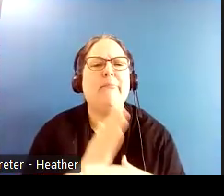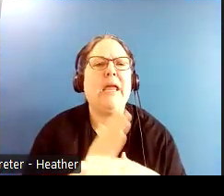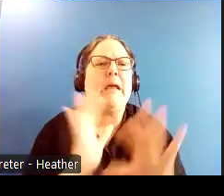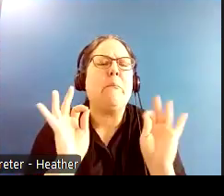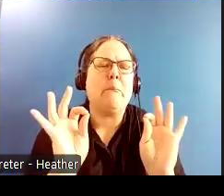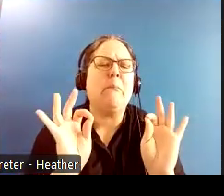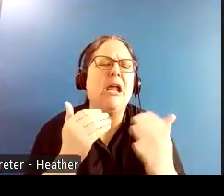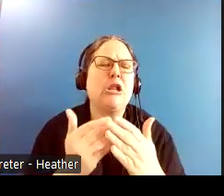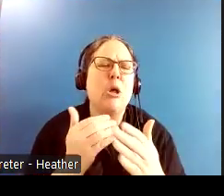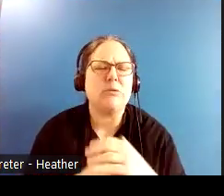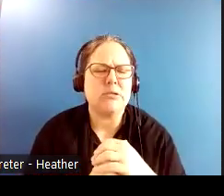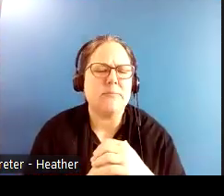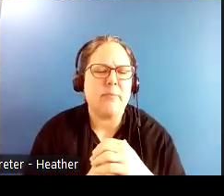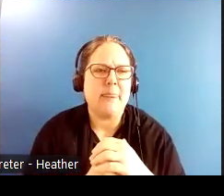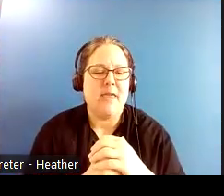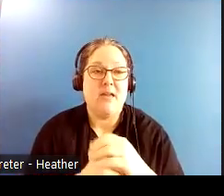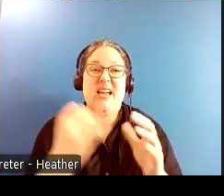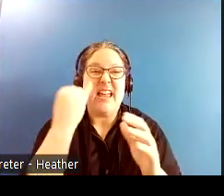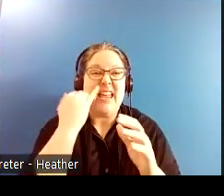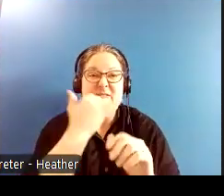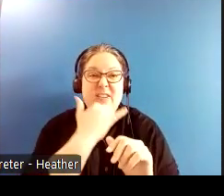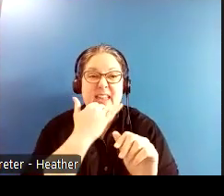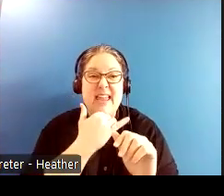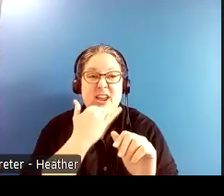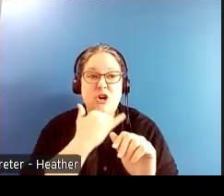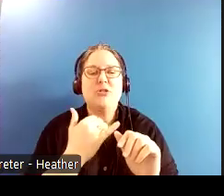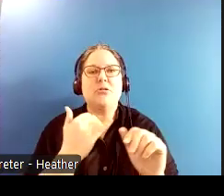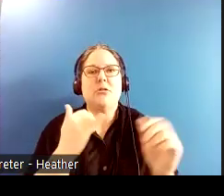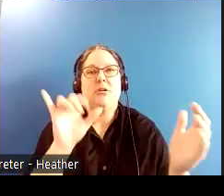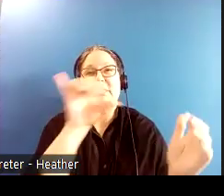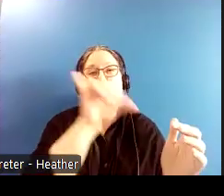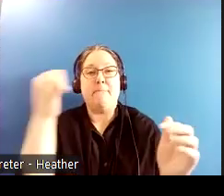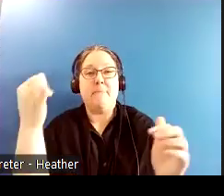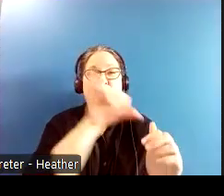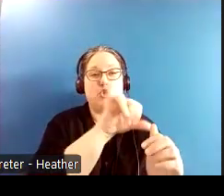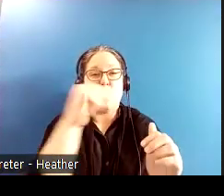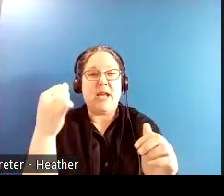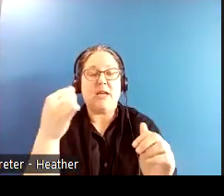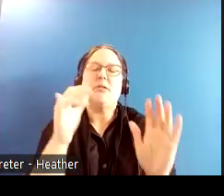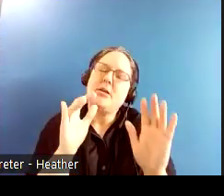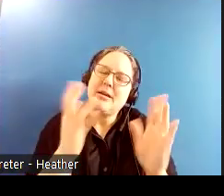truth and as long as those errors are symmetric which is often a safe assumption not always uh